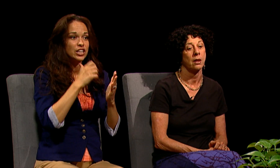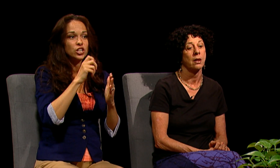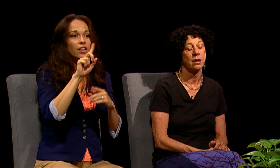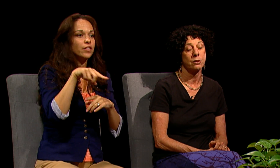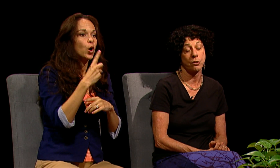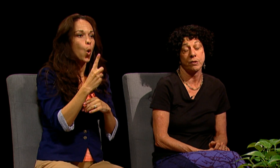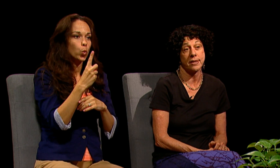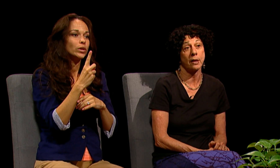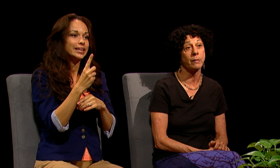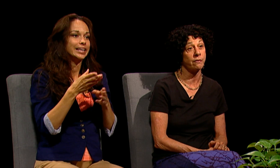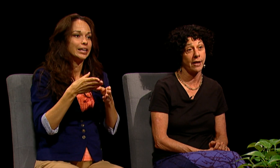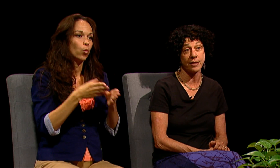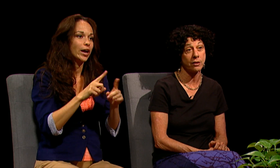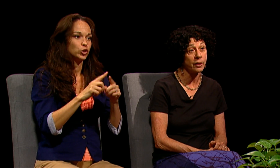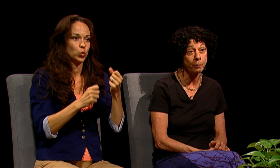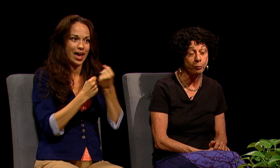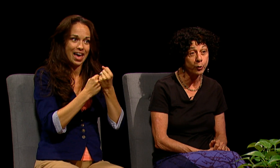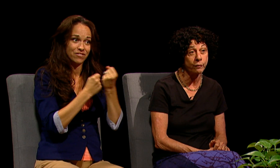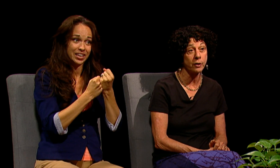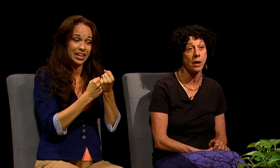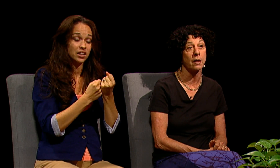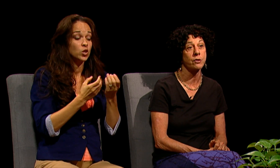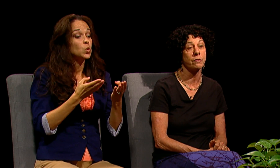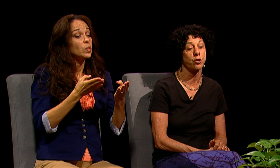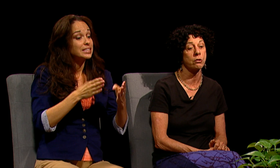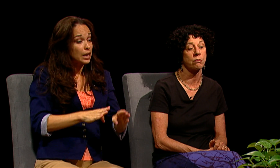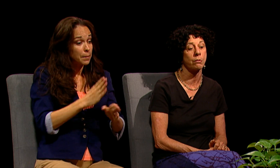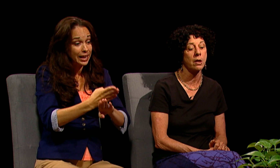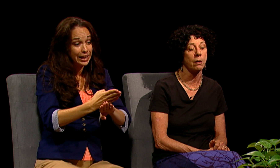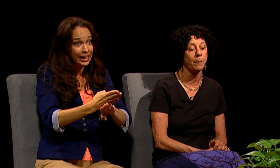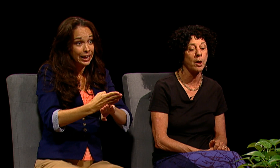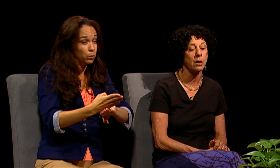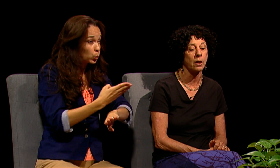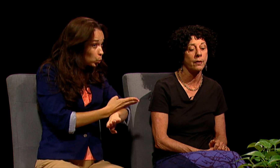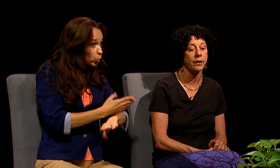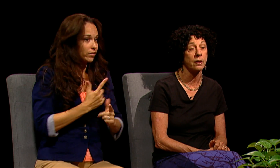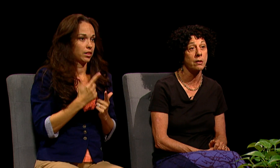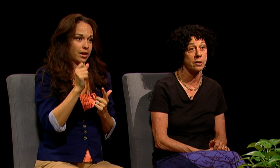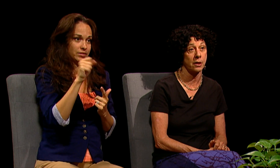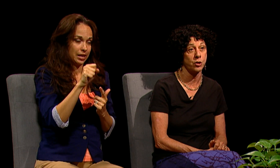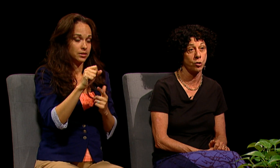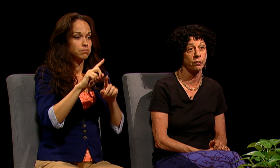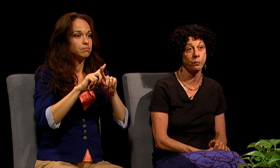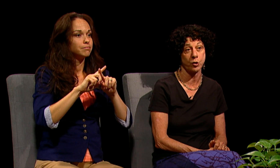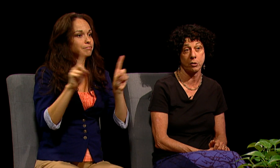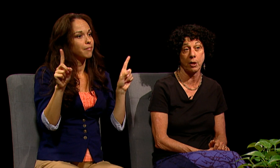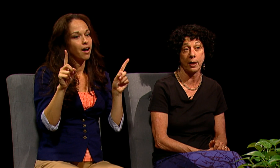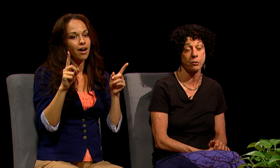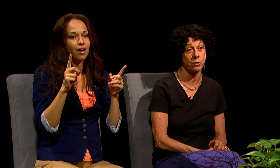SO THE SETTLEMENT VASTLY IMPROVE THE LIVES OF THE CHILDREN THERE, BUT AT THE END OF THE DAY, CHILDREN WERE STILL HOUSED